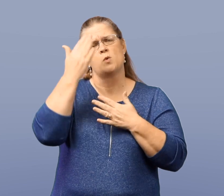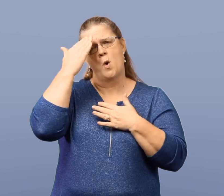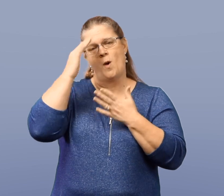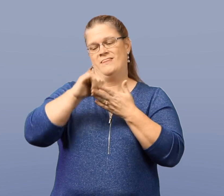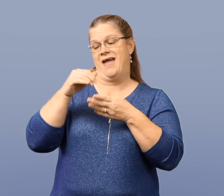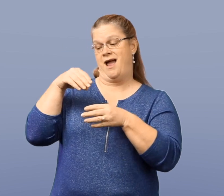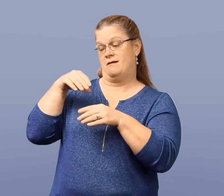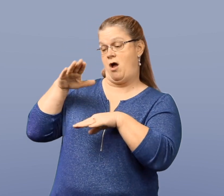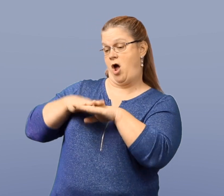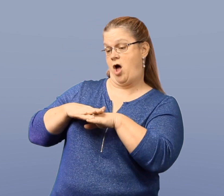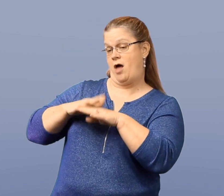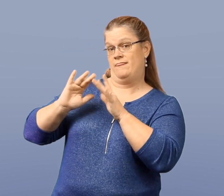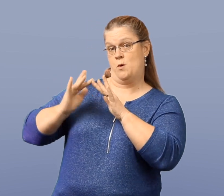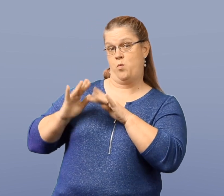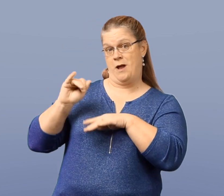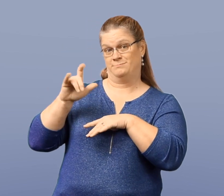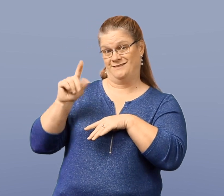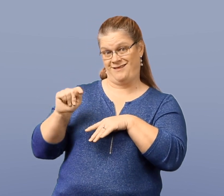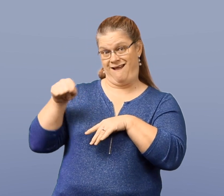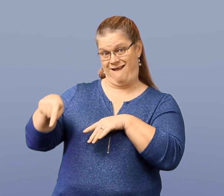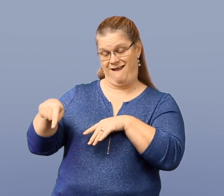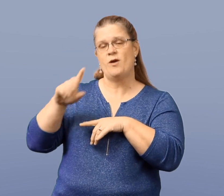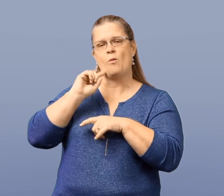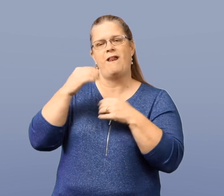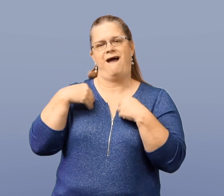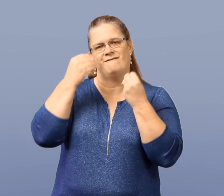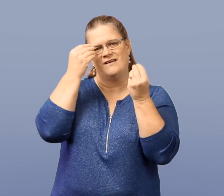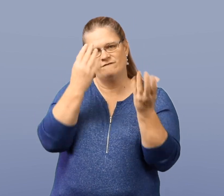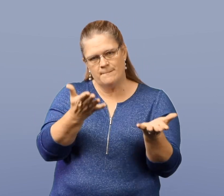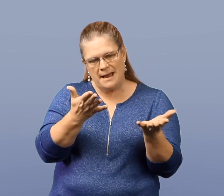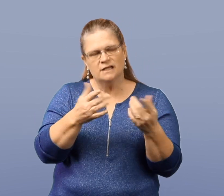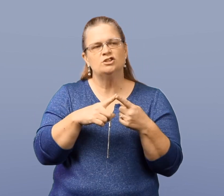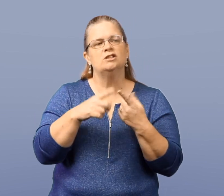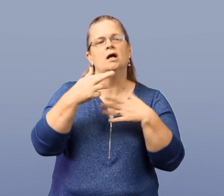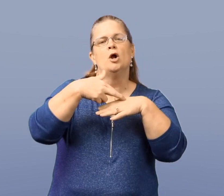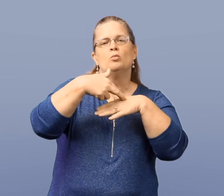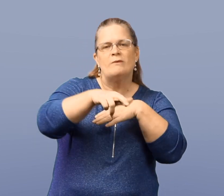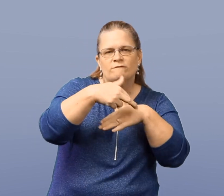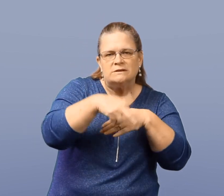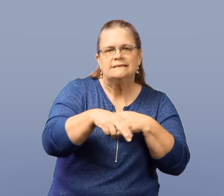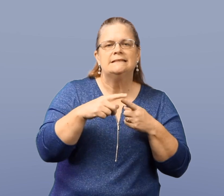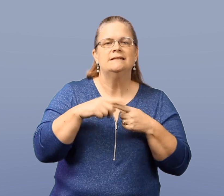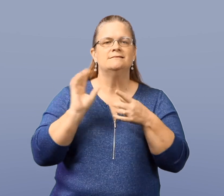that there will be information available on the website, including; references,